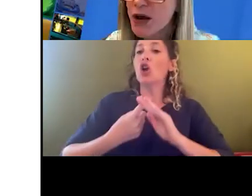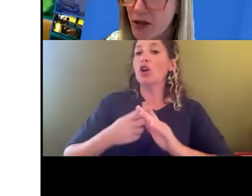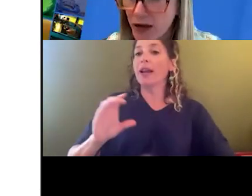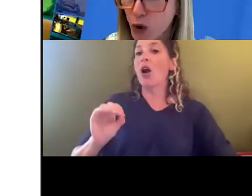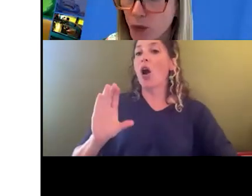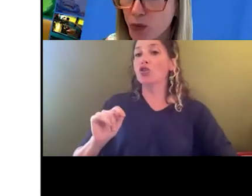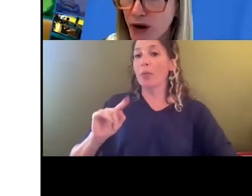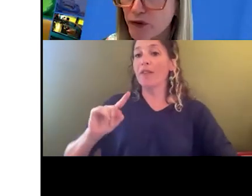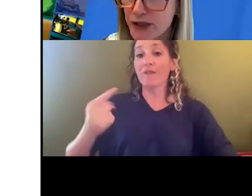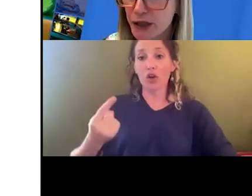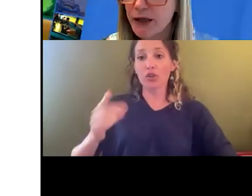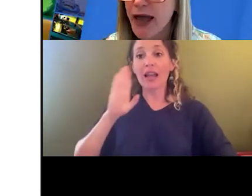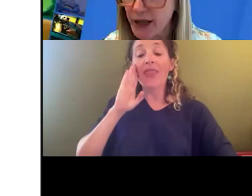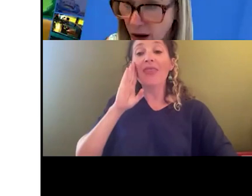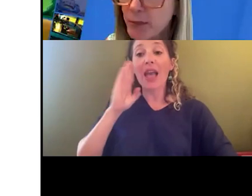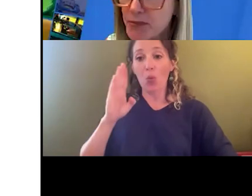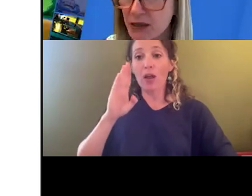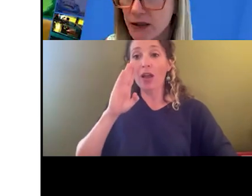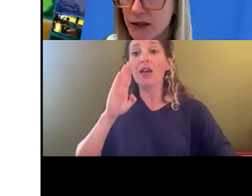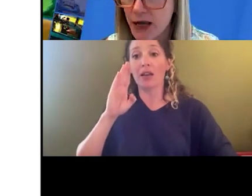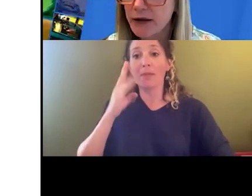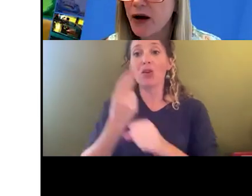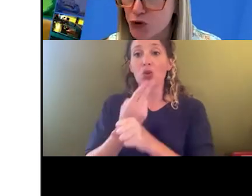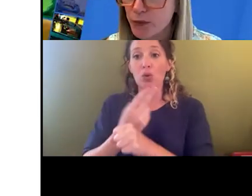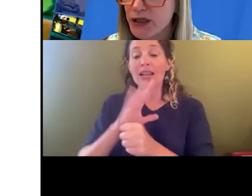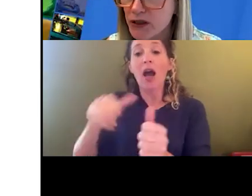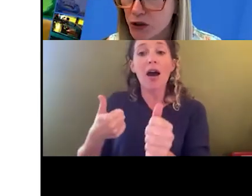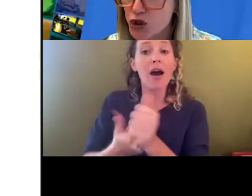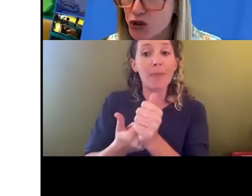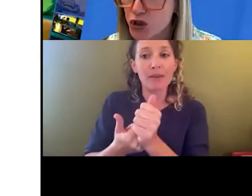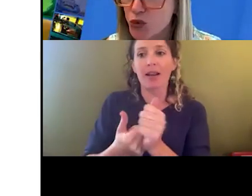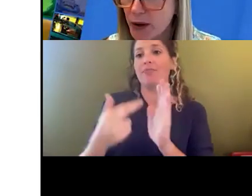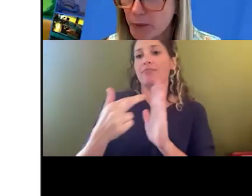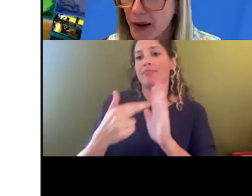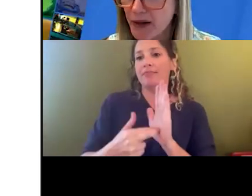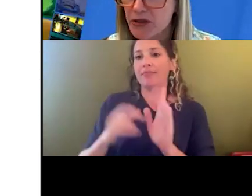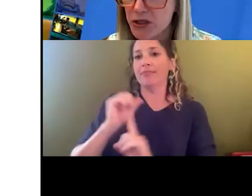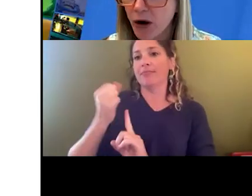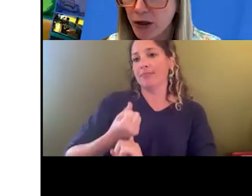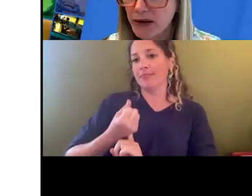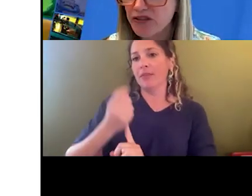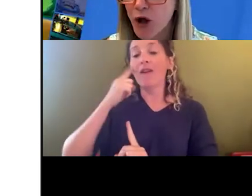they will be referencing an updated set of terms and conditions to implement these documents.